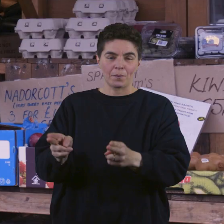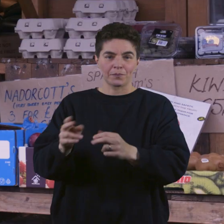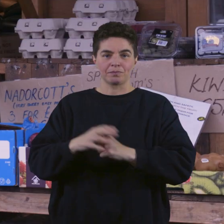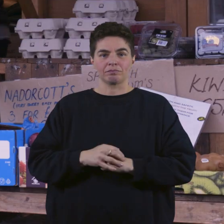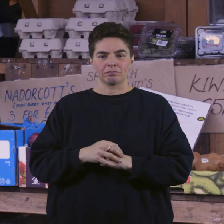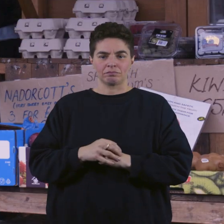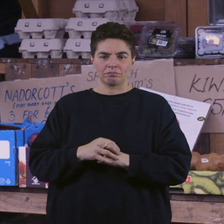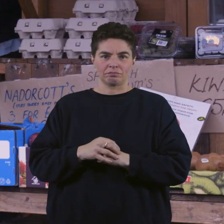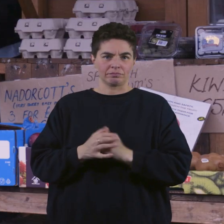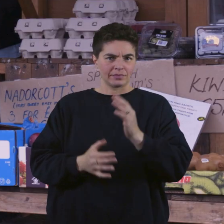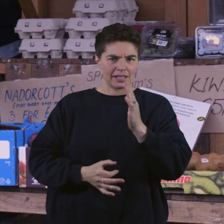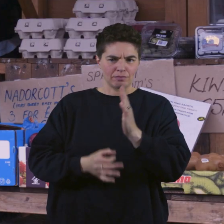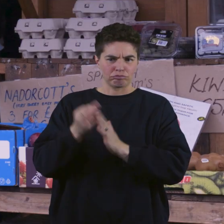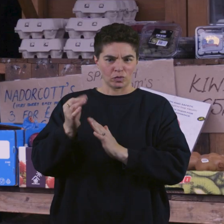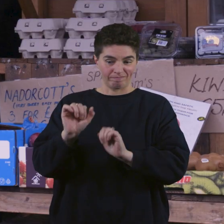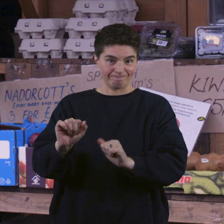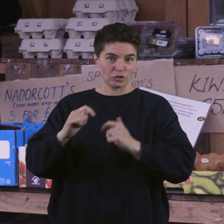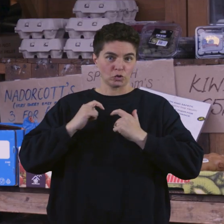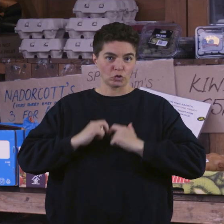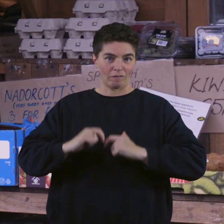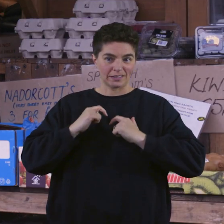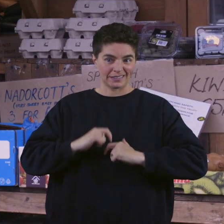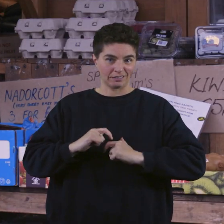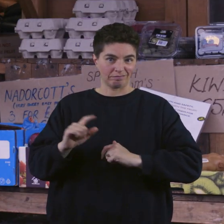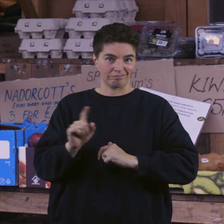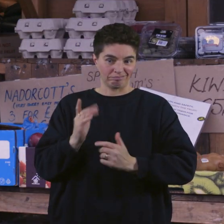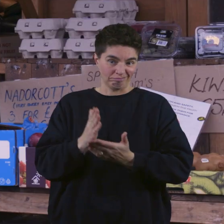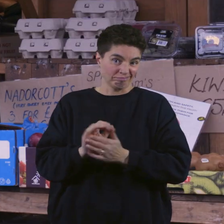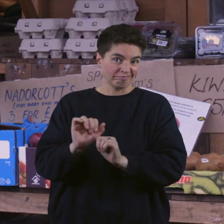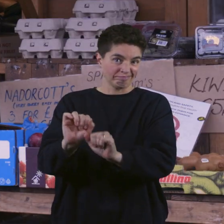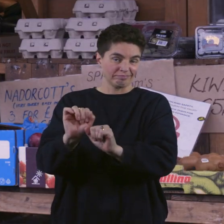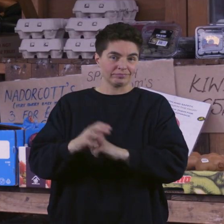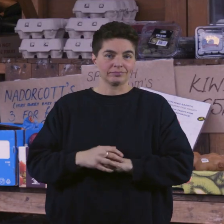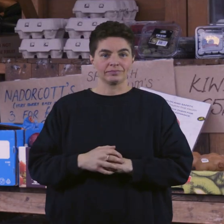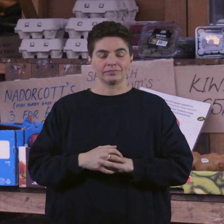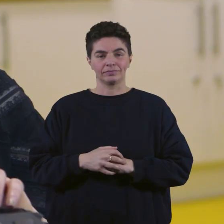It improves how social services works.